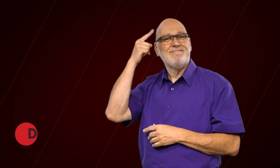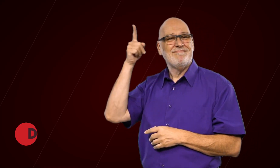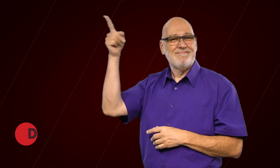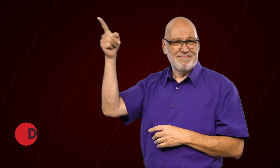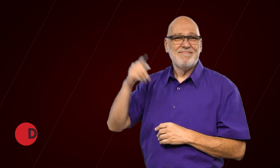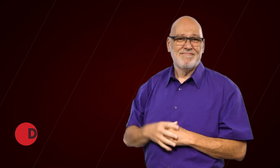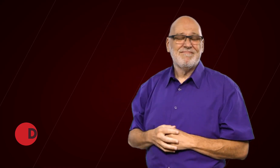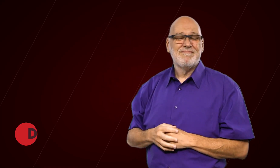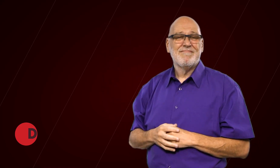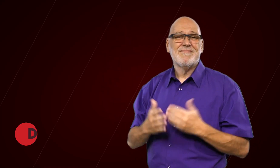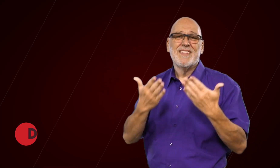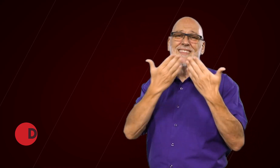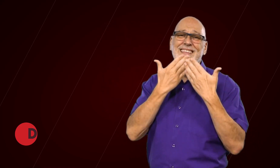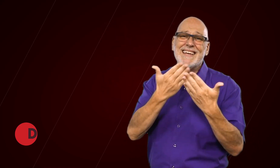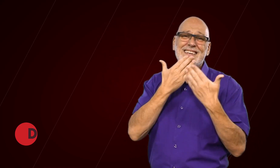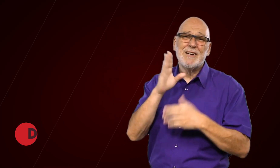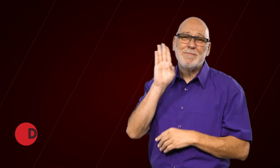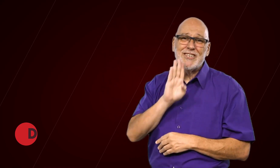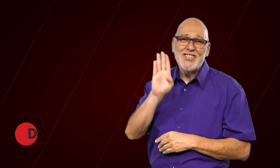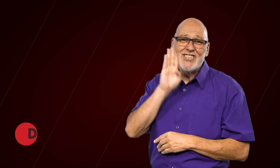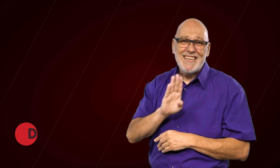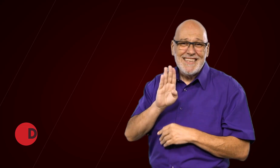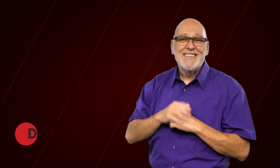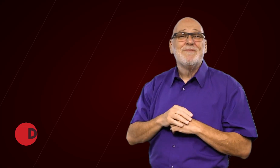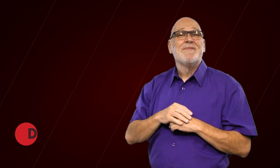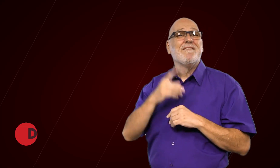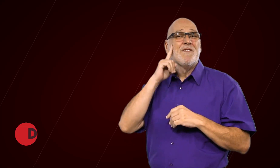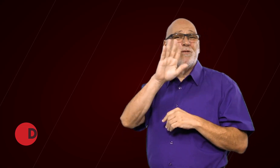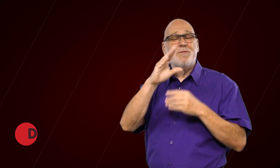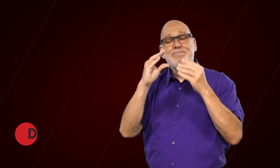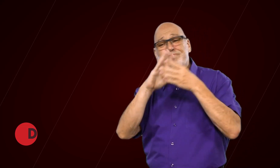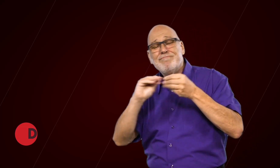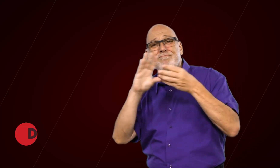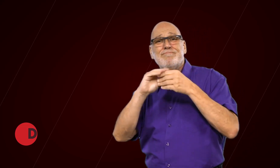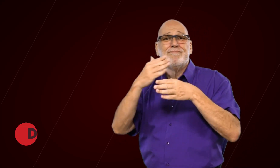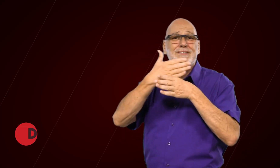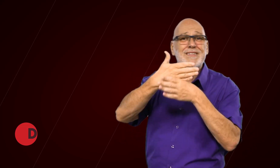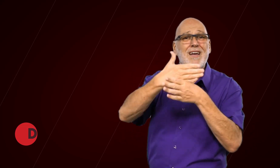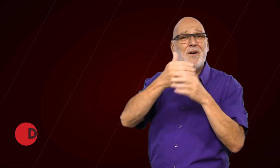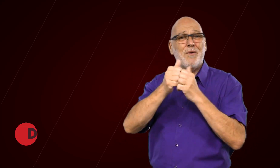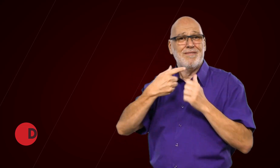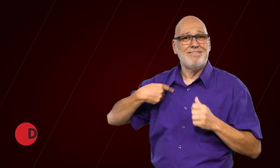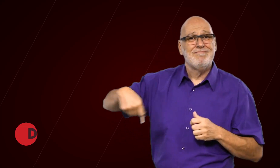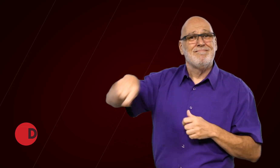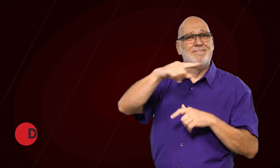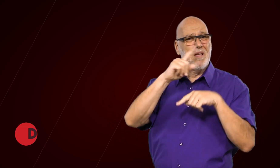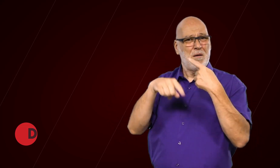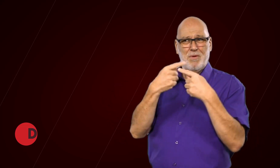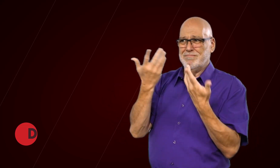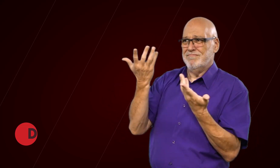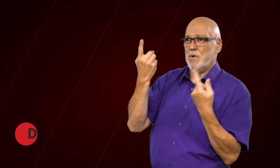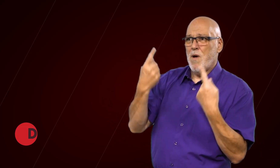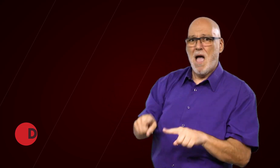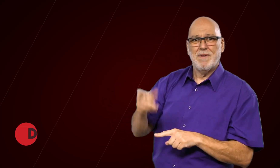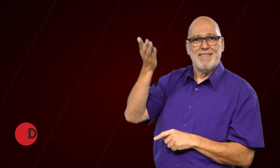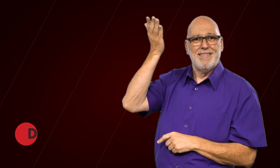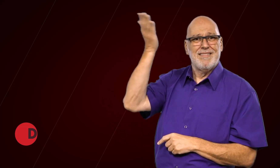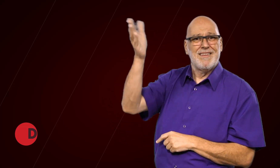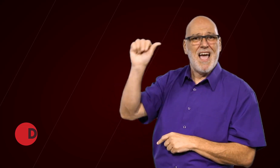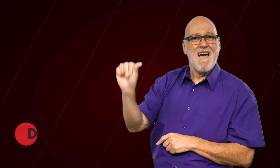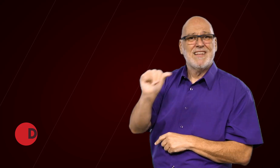Thank you Behishta for sharing more about how what’s happening in